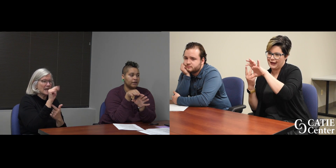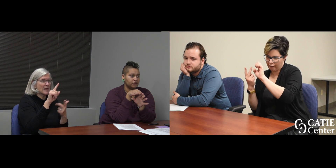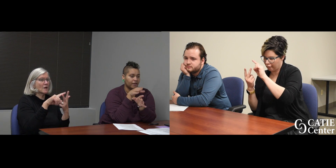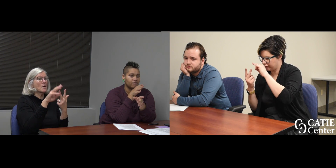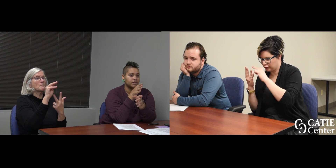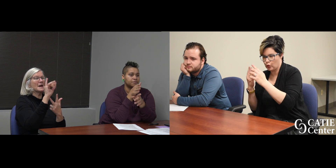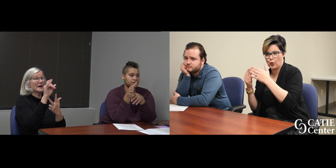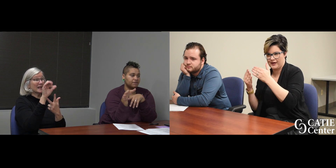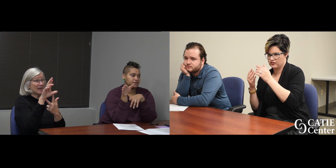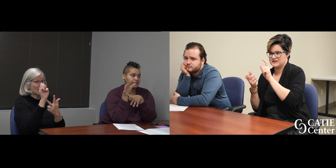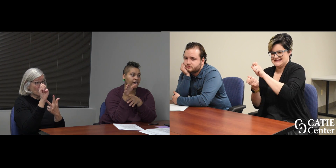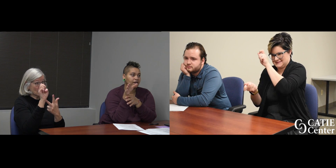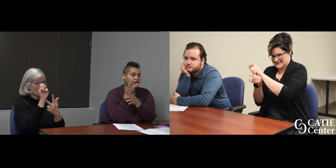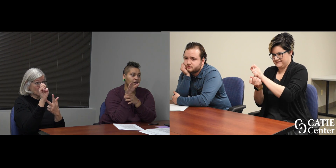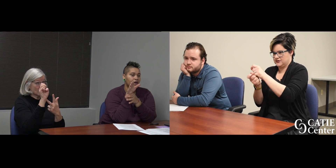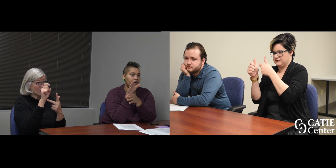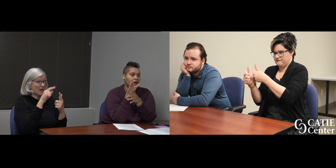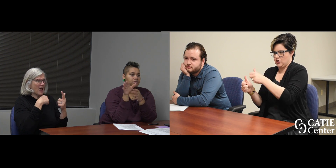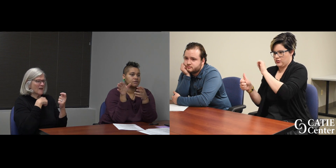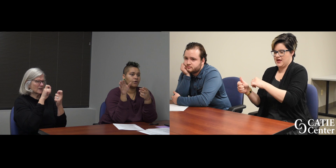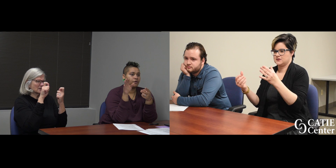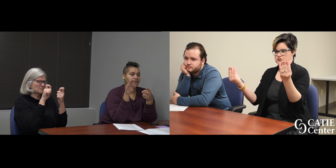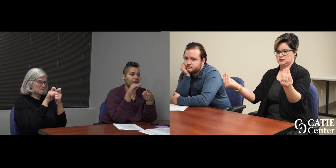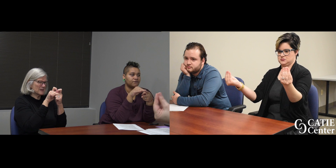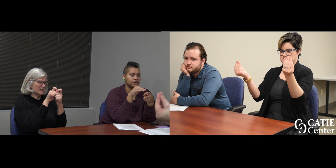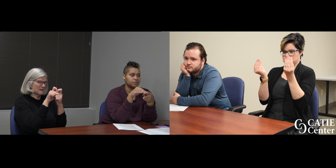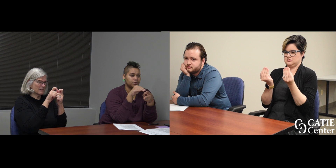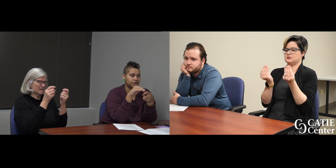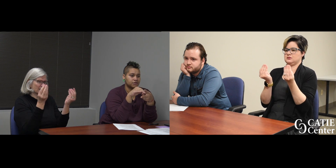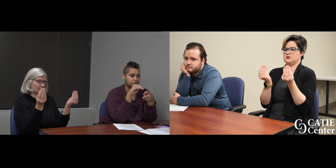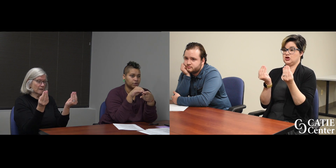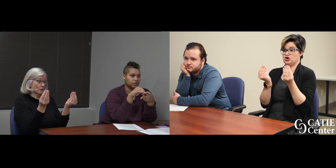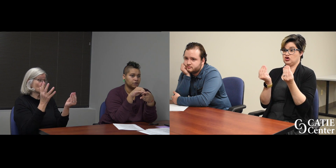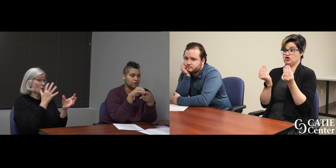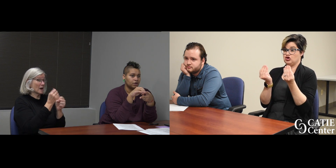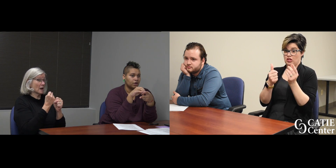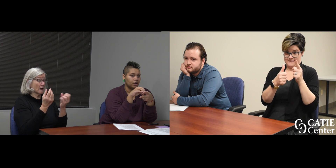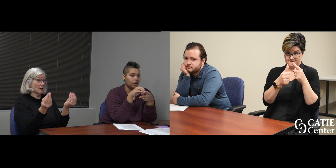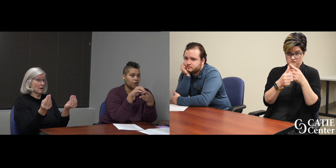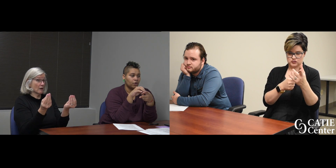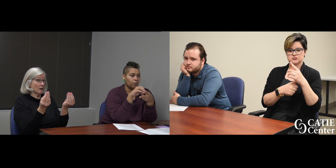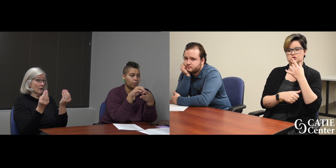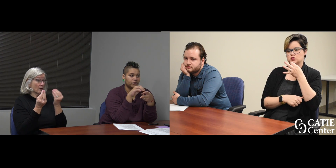you'll have one specific to that, and so that first one you get sooner,